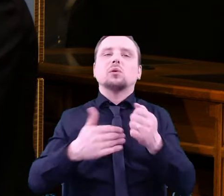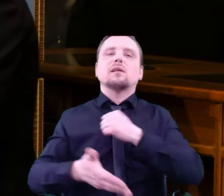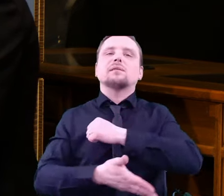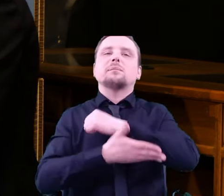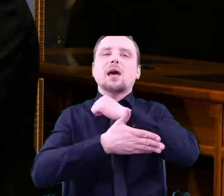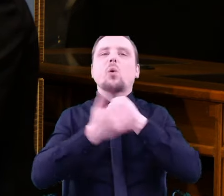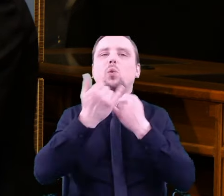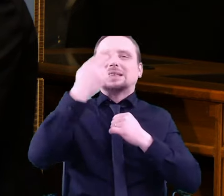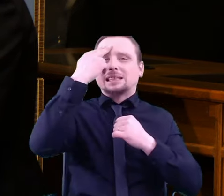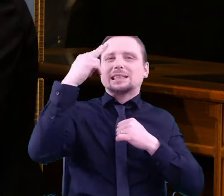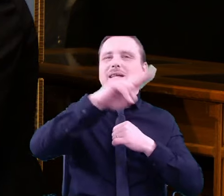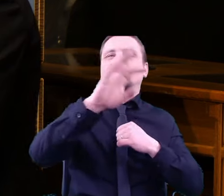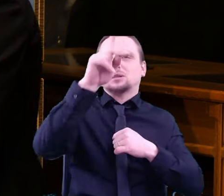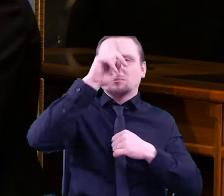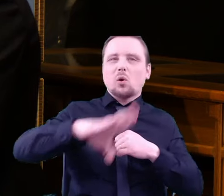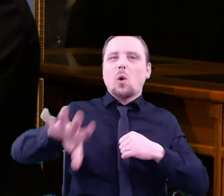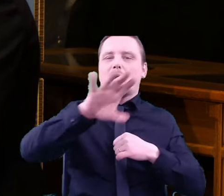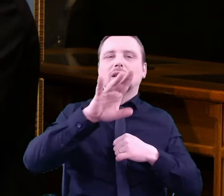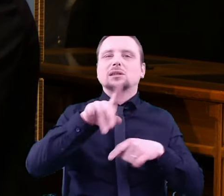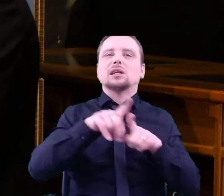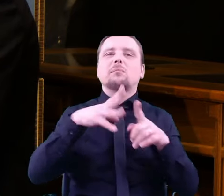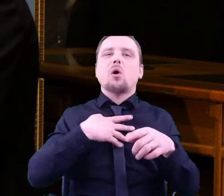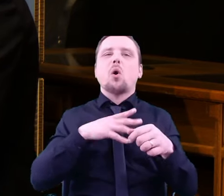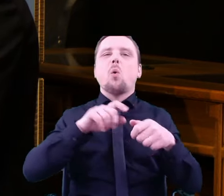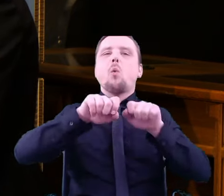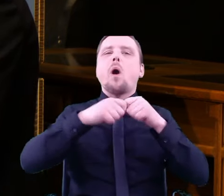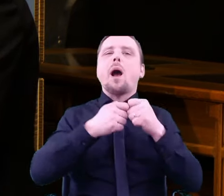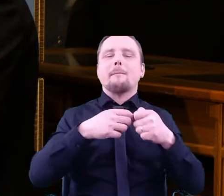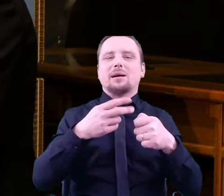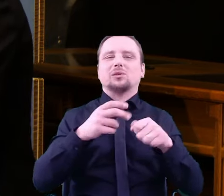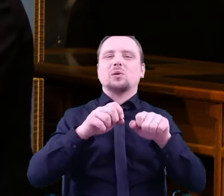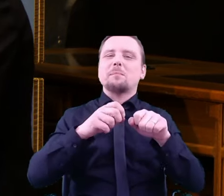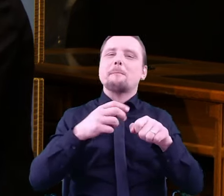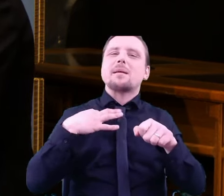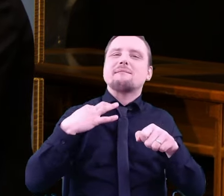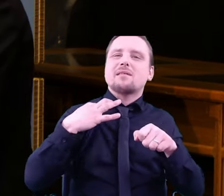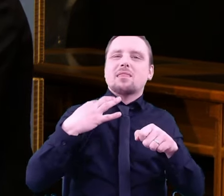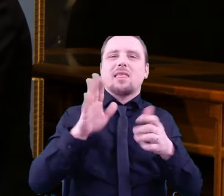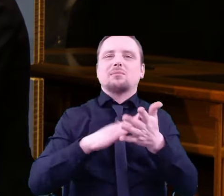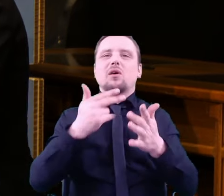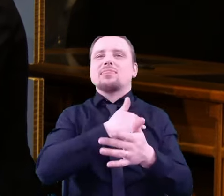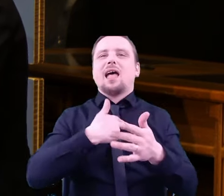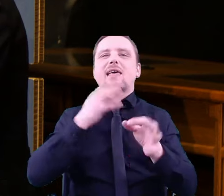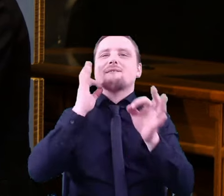as well as violate our privacy by collecting and analyzing our data,